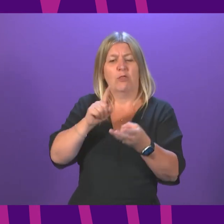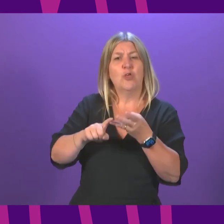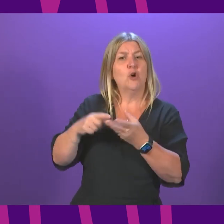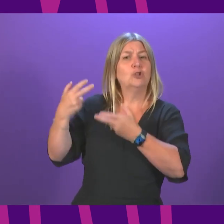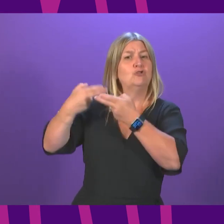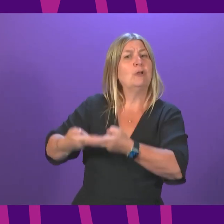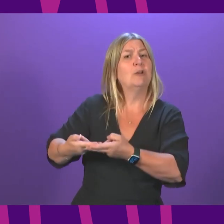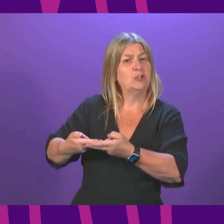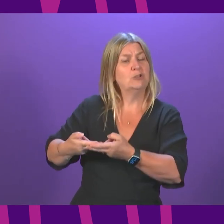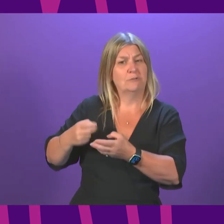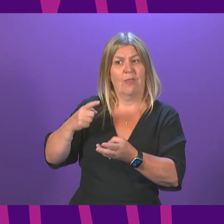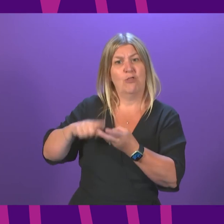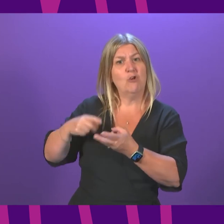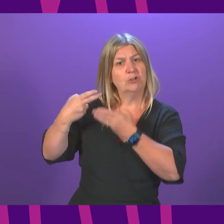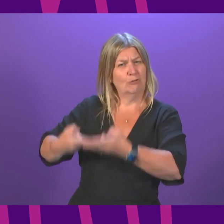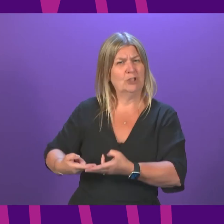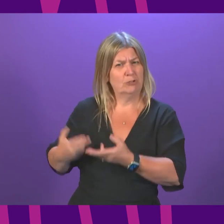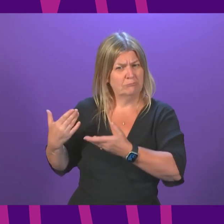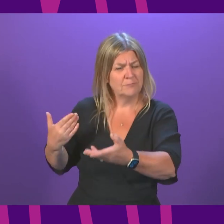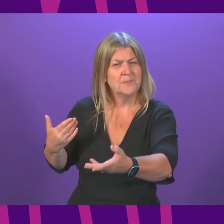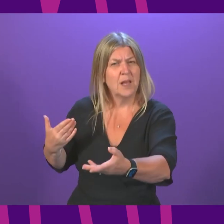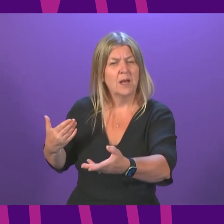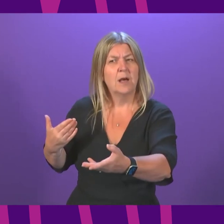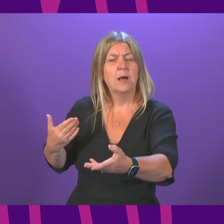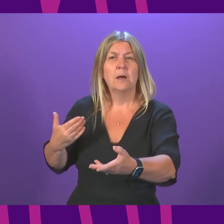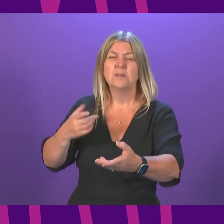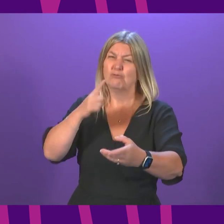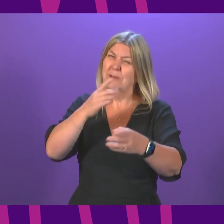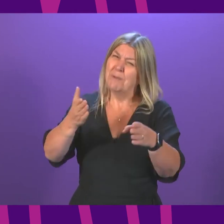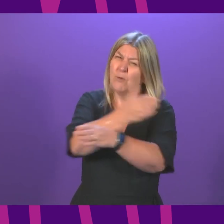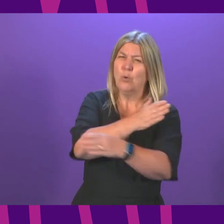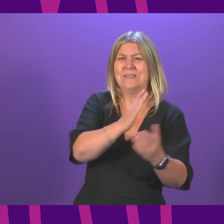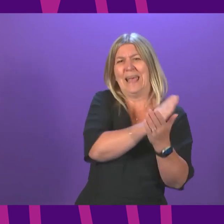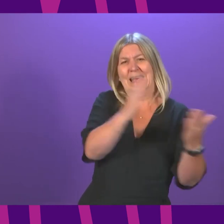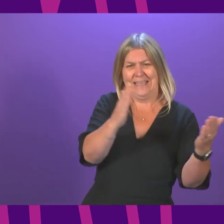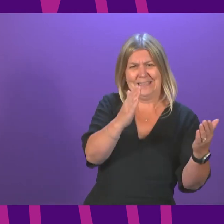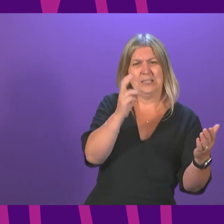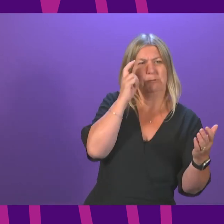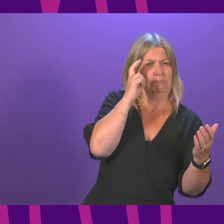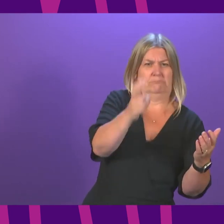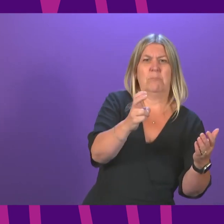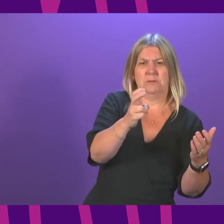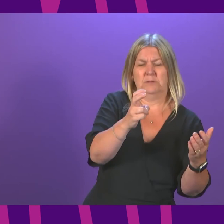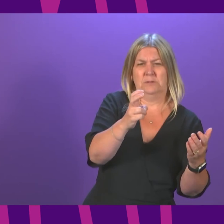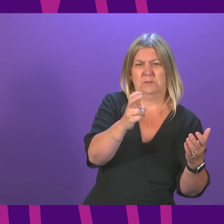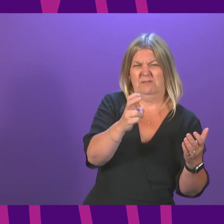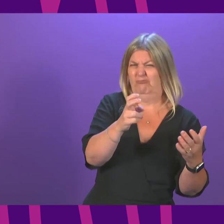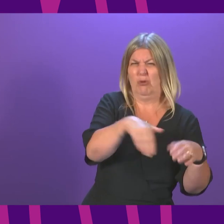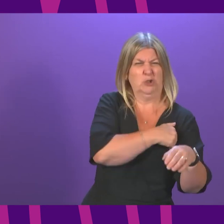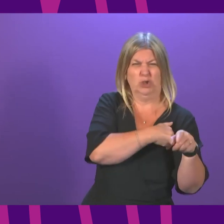Rushed law is never good law; I am afraid to say that history vindicates that view. Regretfully, I, too, will oppose the bill at decision time.